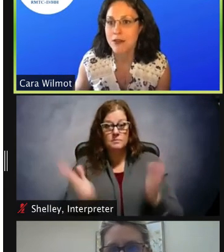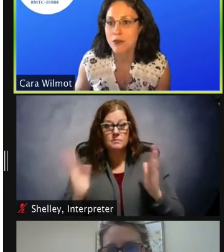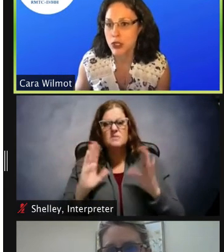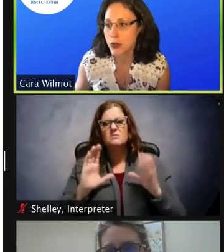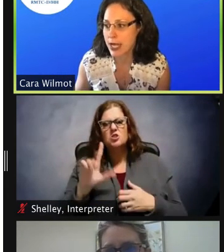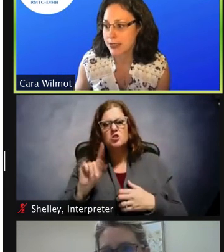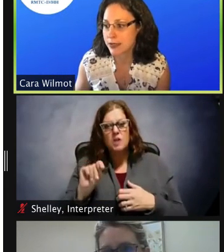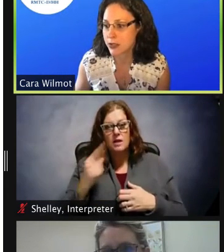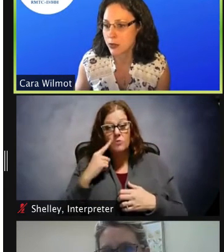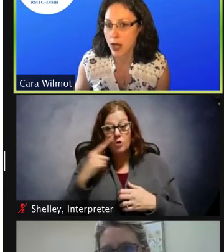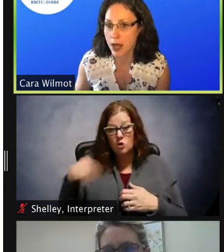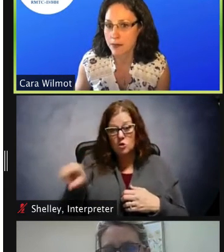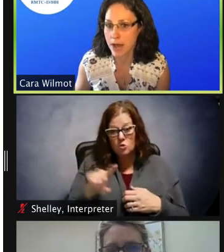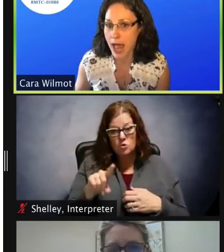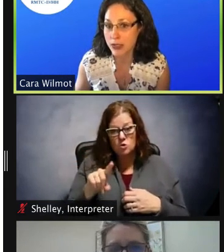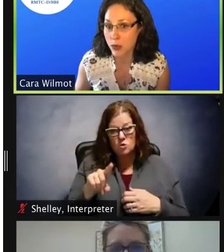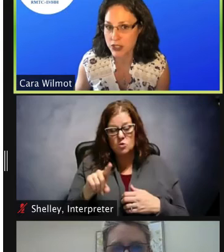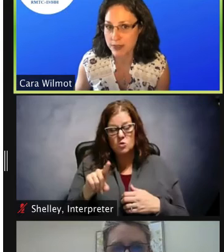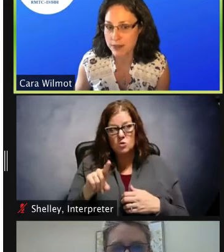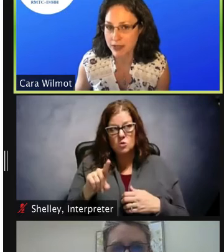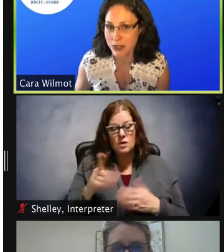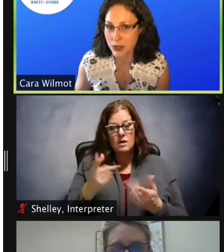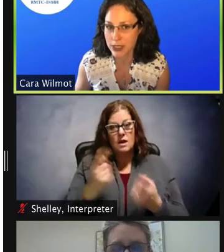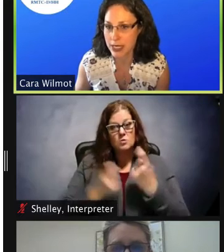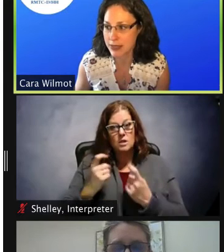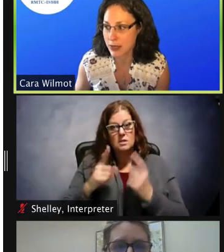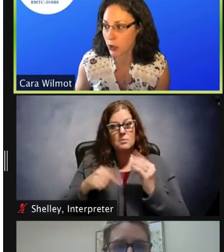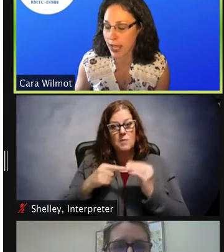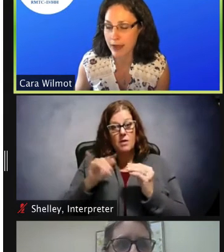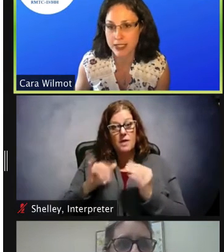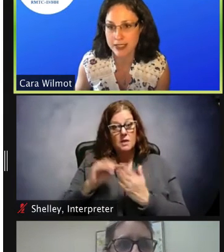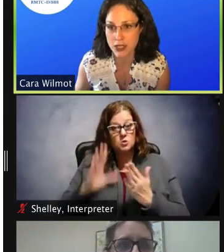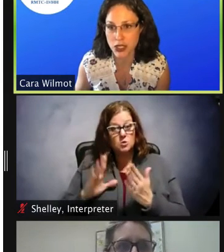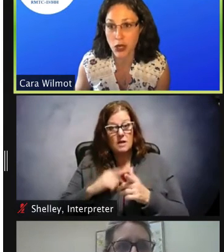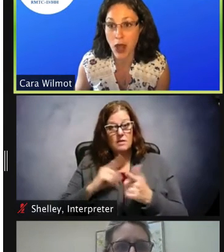for you guys to ask questions about the student, and then we're going to have a discussion on how